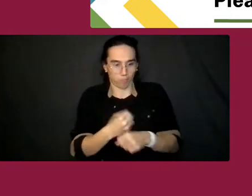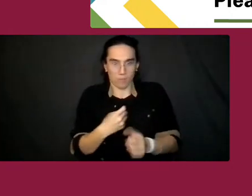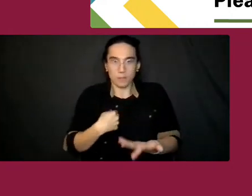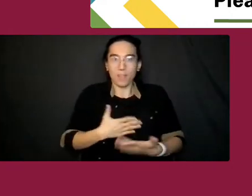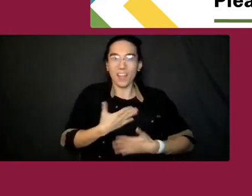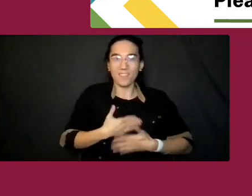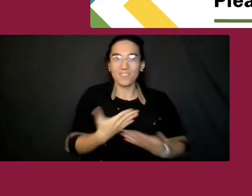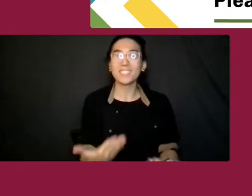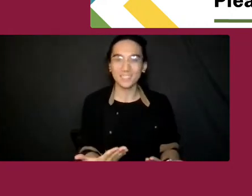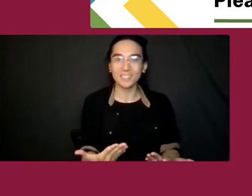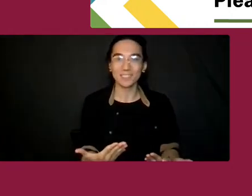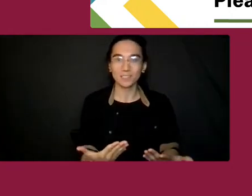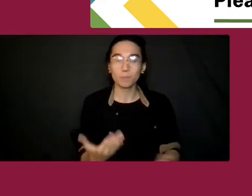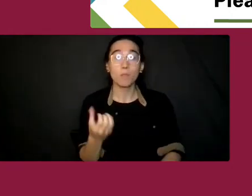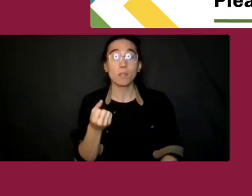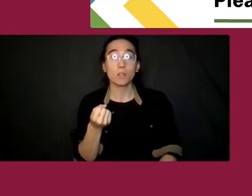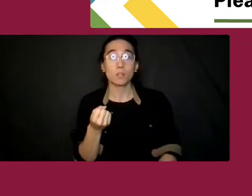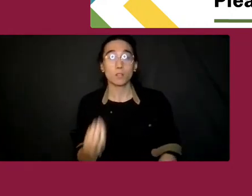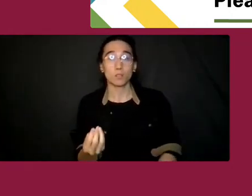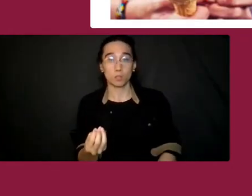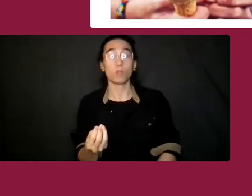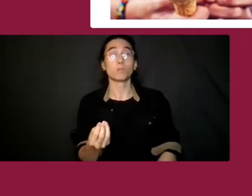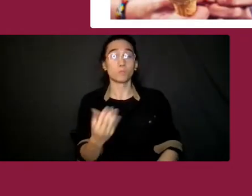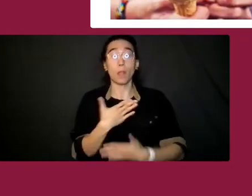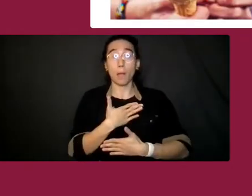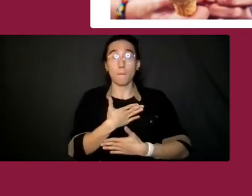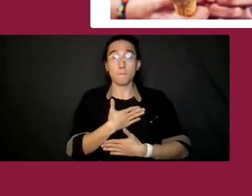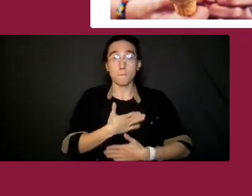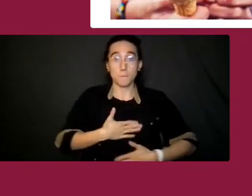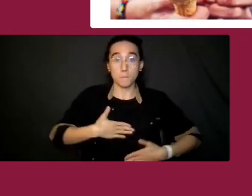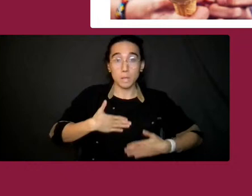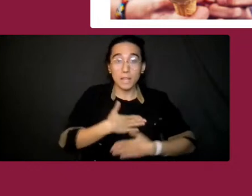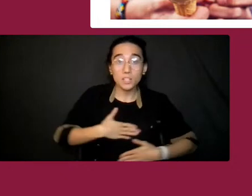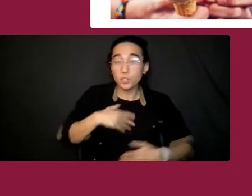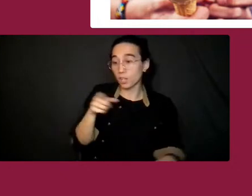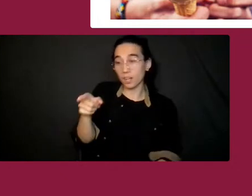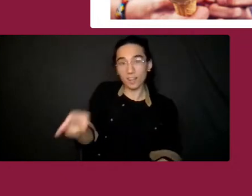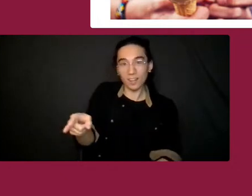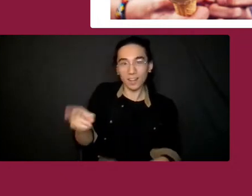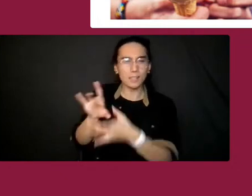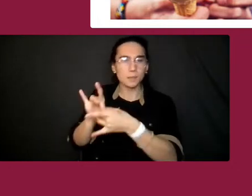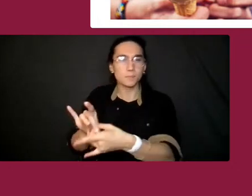or satisfaction that arises from specific stimuli or experiences.